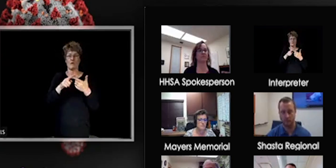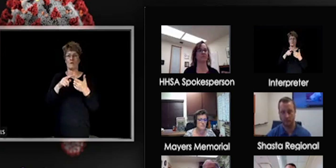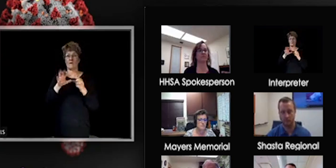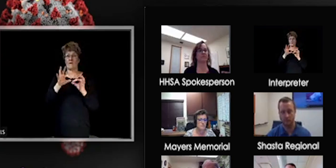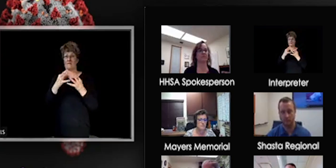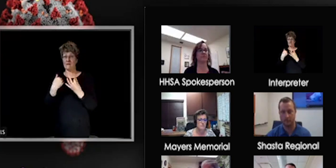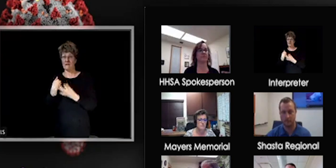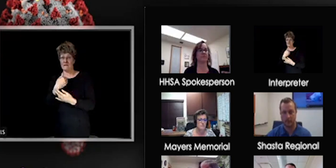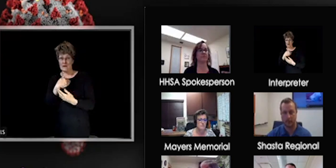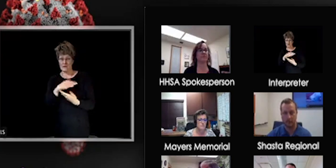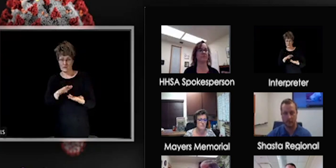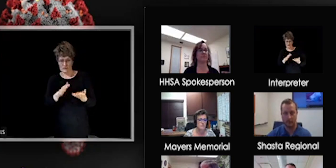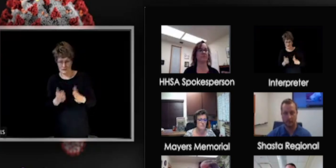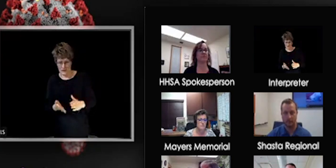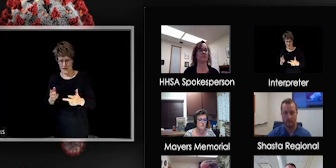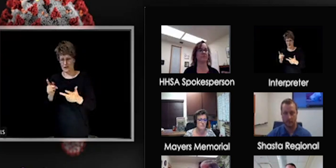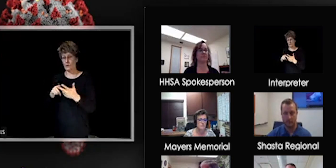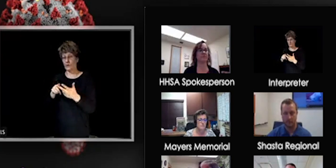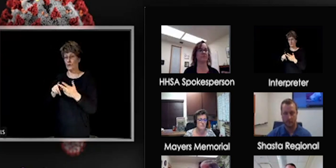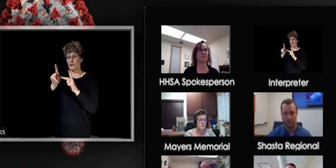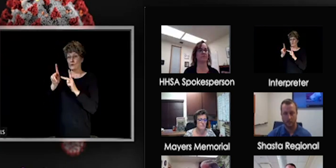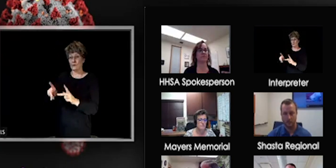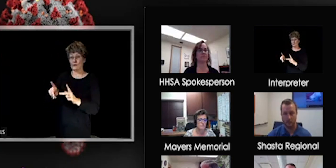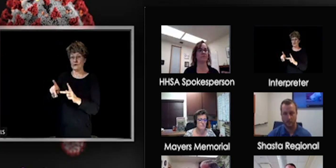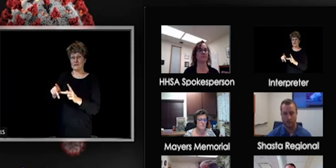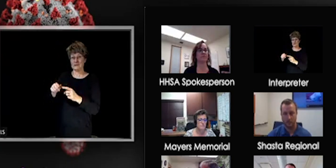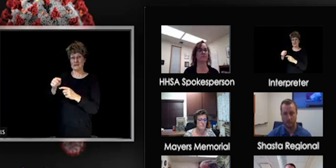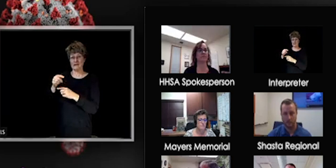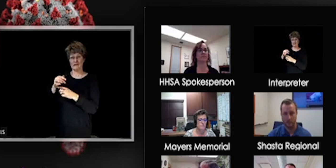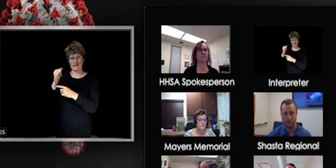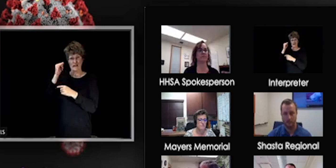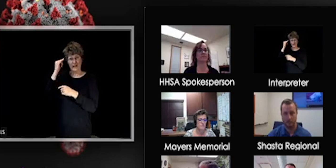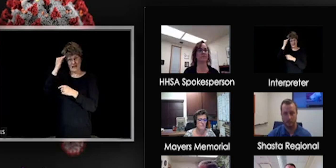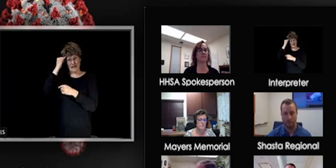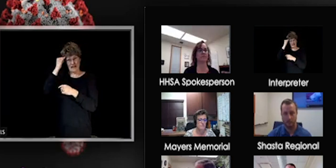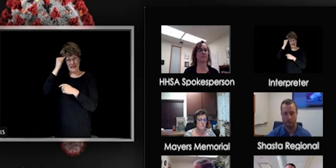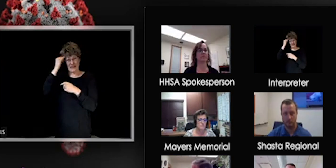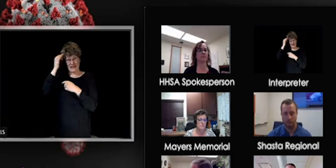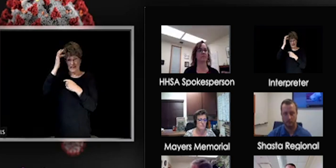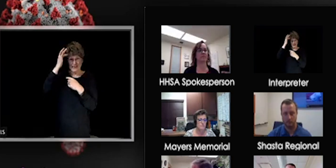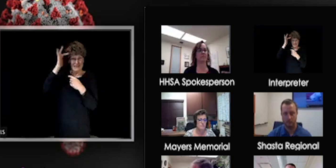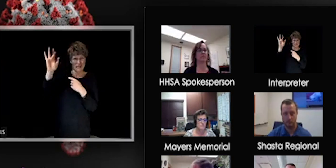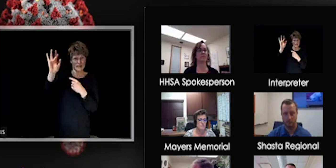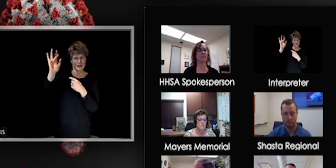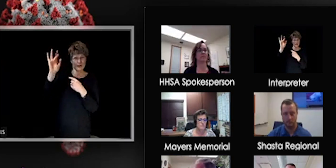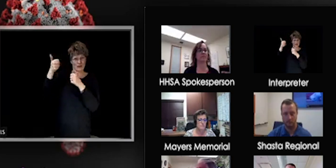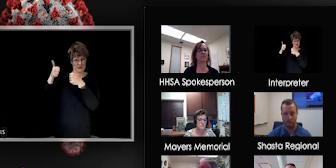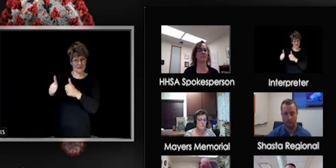or they’ve been in the hospital long enough to where just that visitation would help them